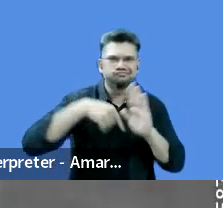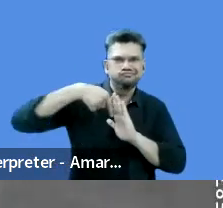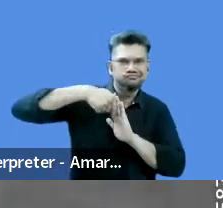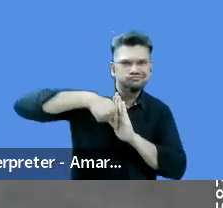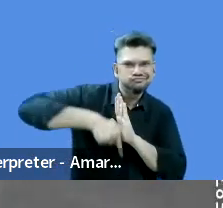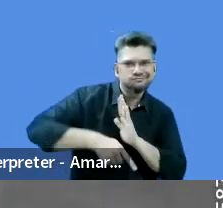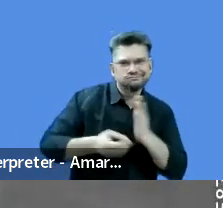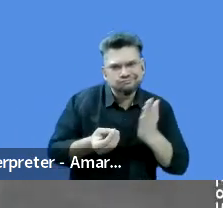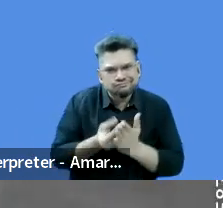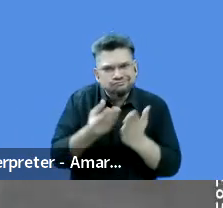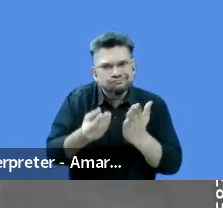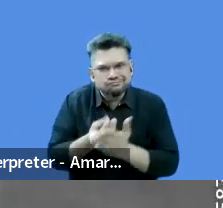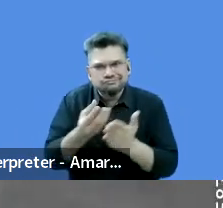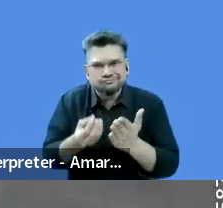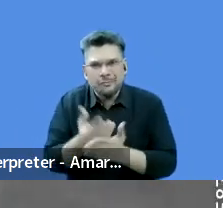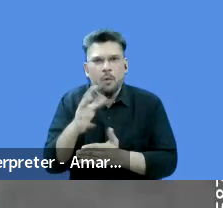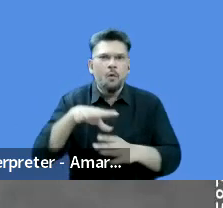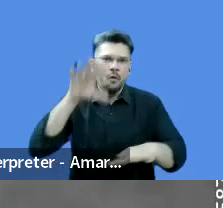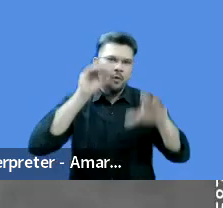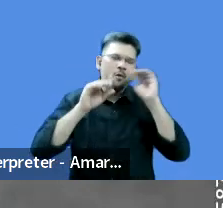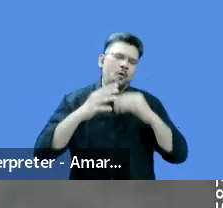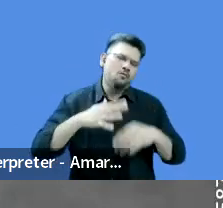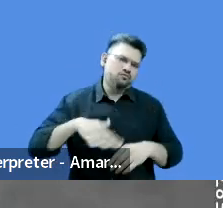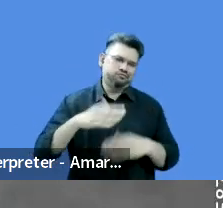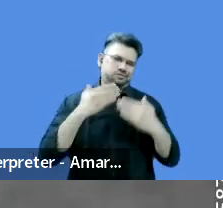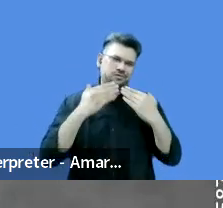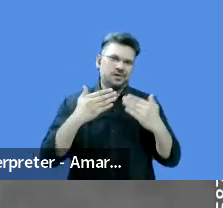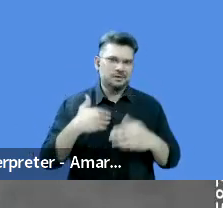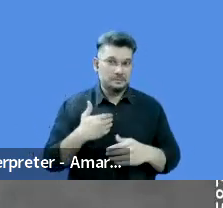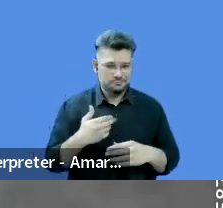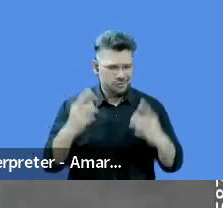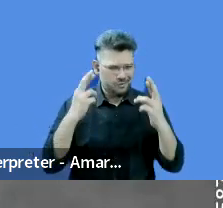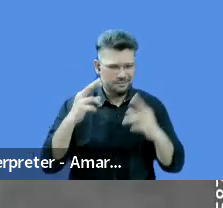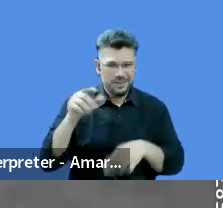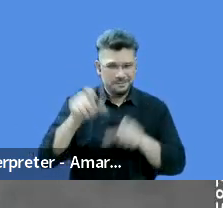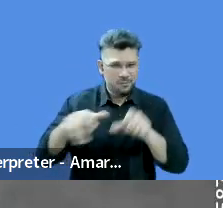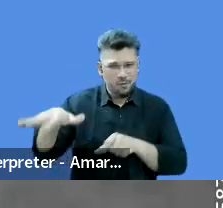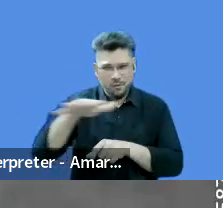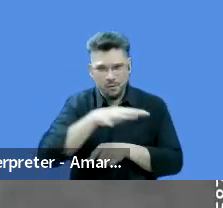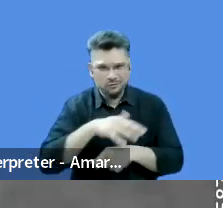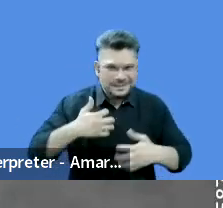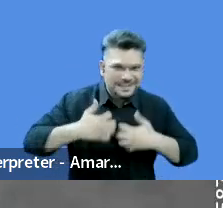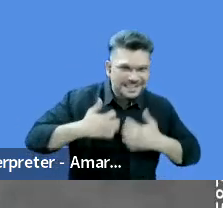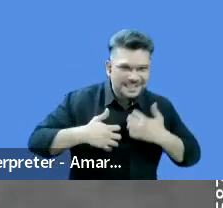humanitarian sector. I very much look forward to going through this toolkit and using it in our work.